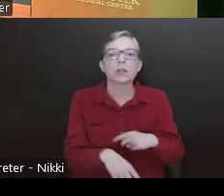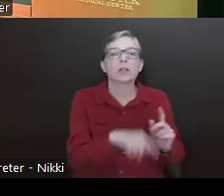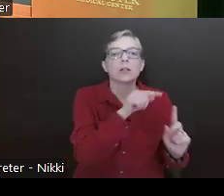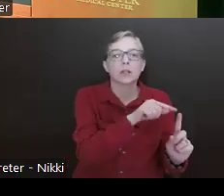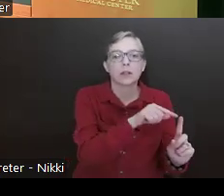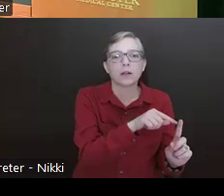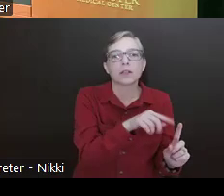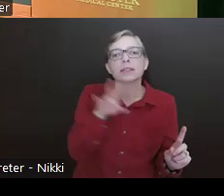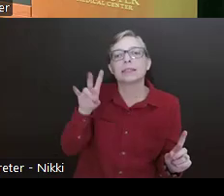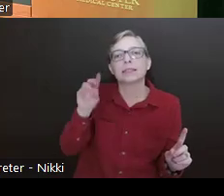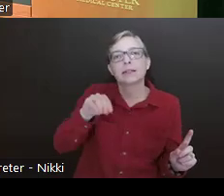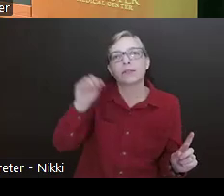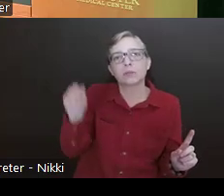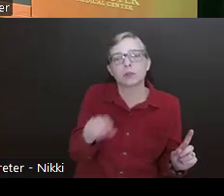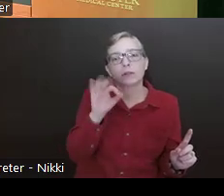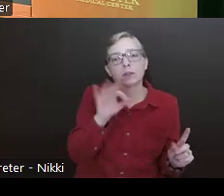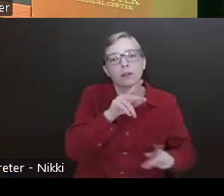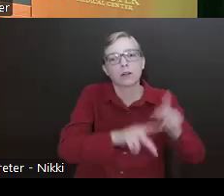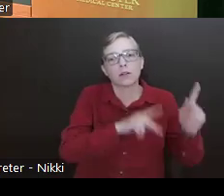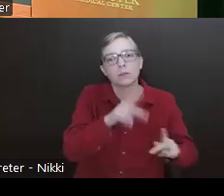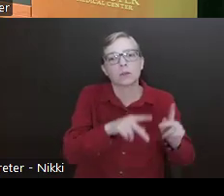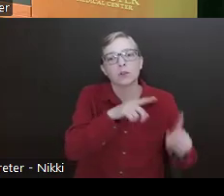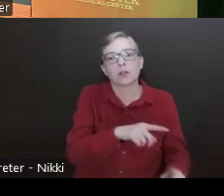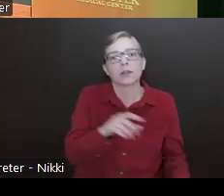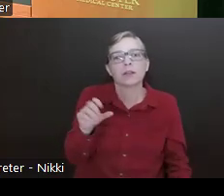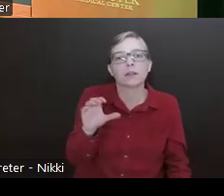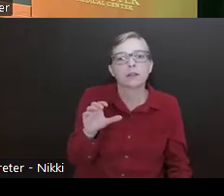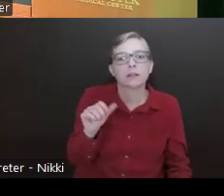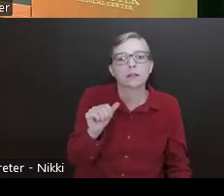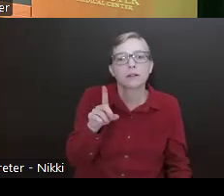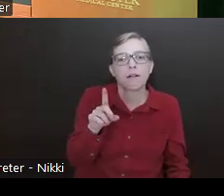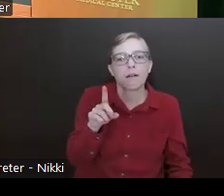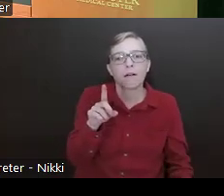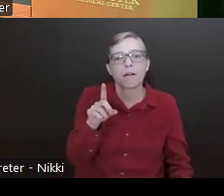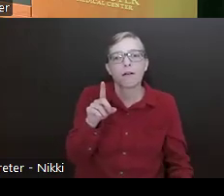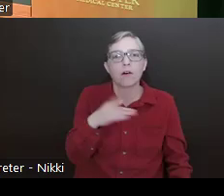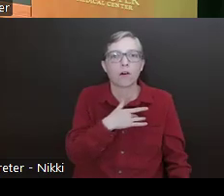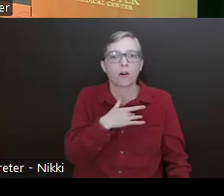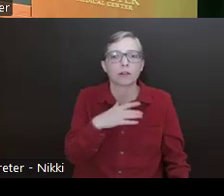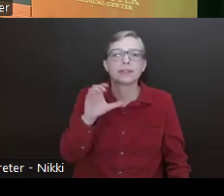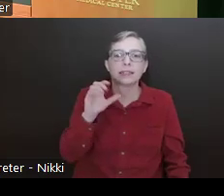or four symptoms um which is means like even with minimal activity you have heart failure symptoms